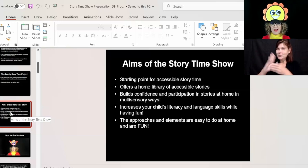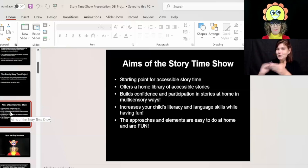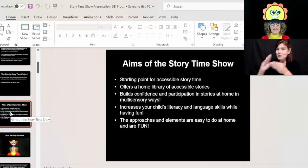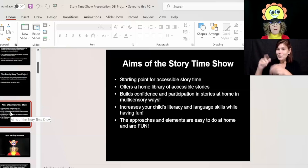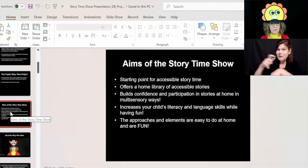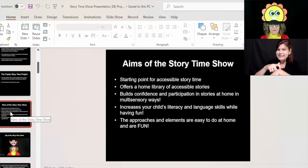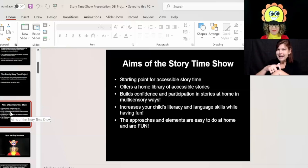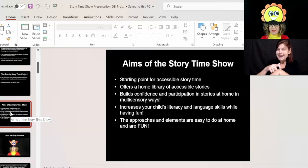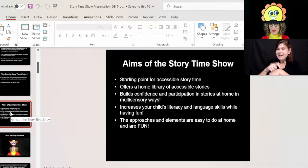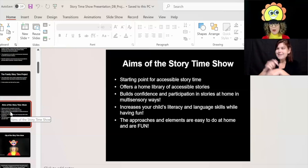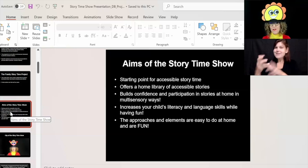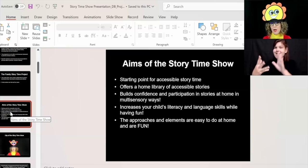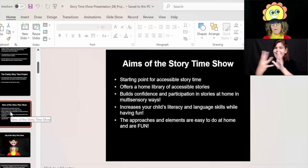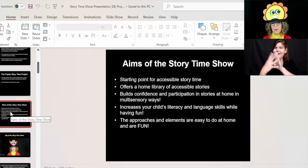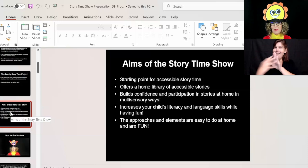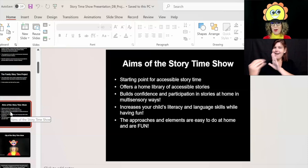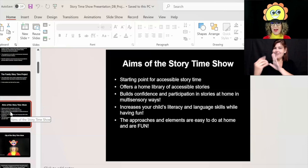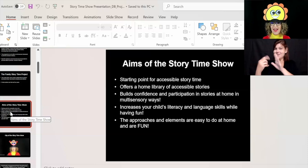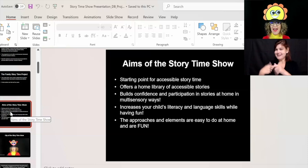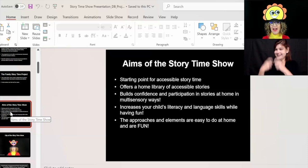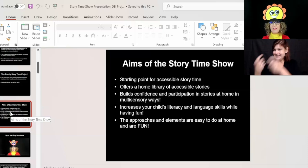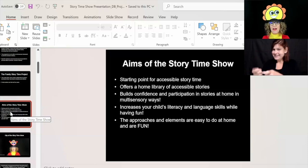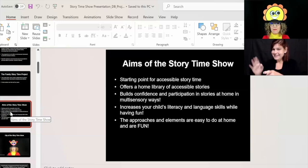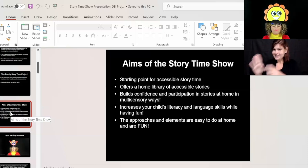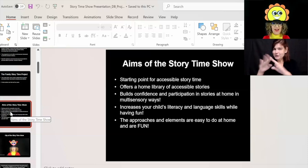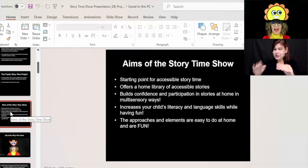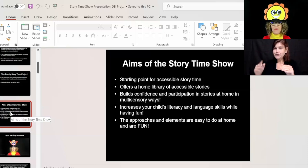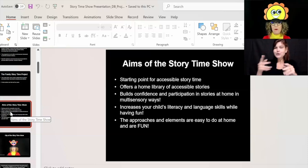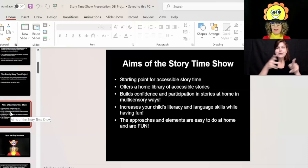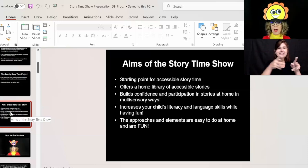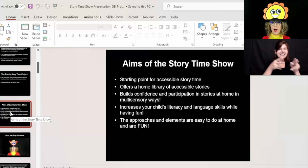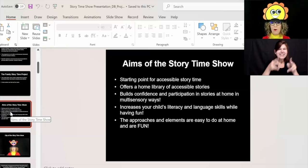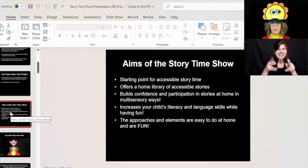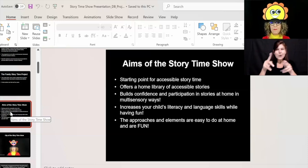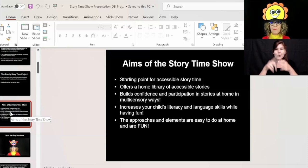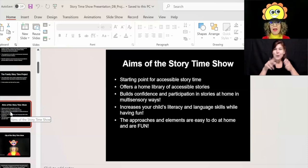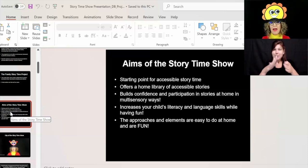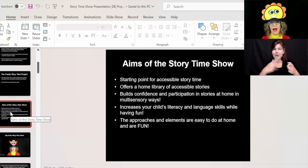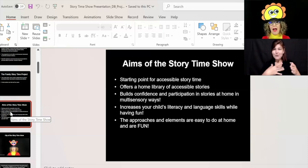the little bits that you feel comfortable doing and reenact those at home.